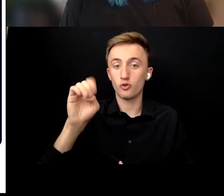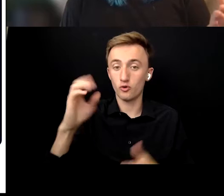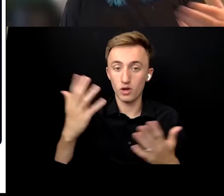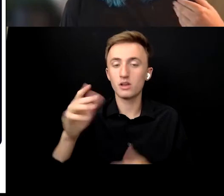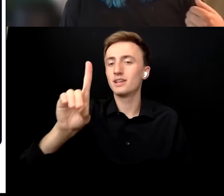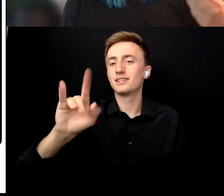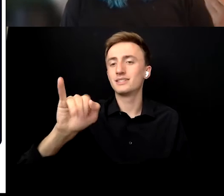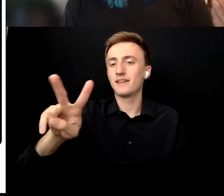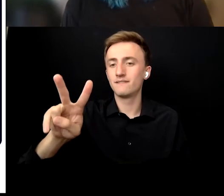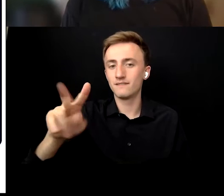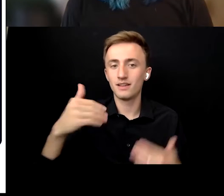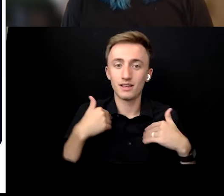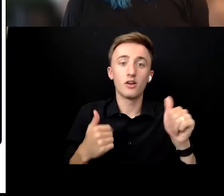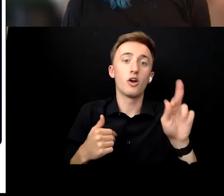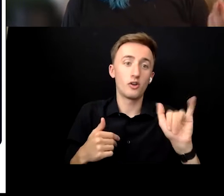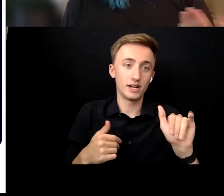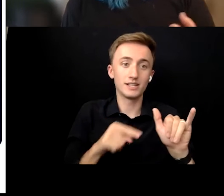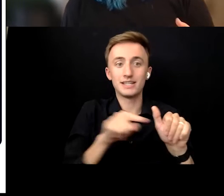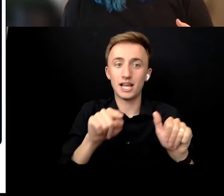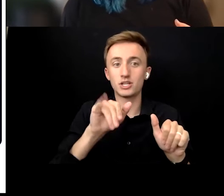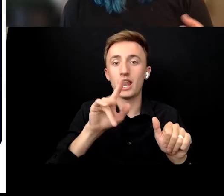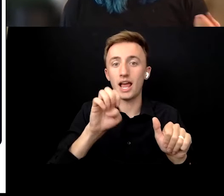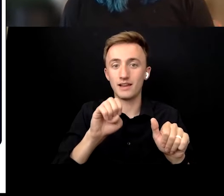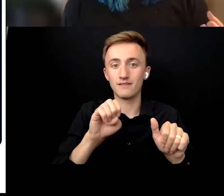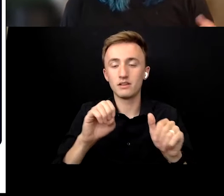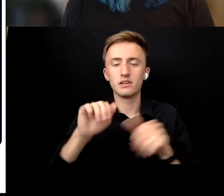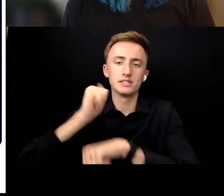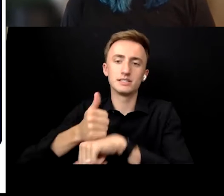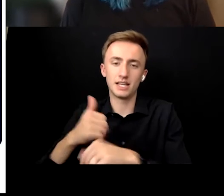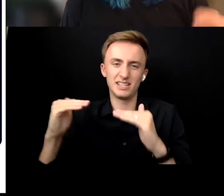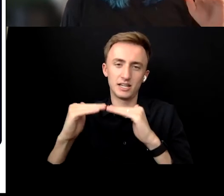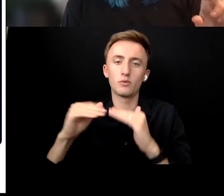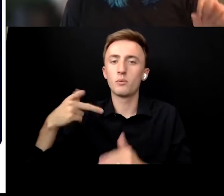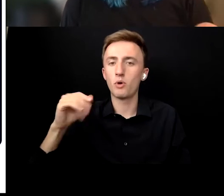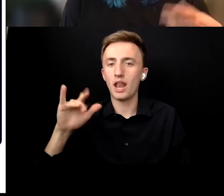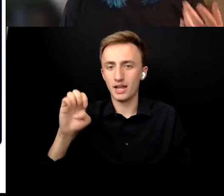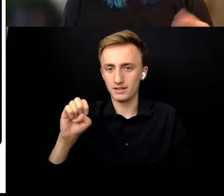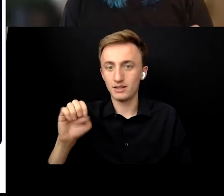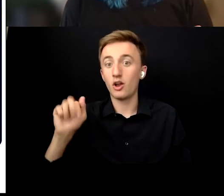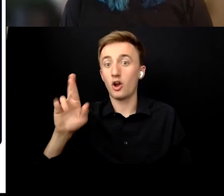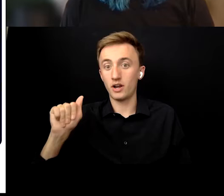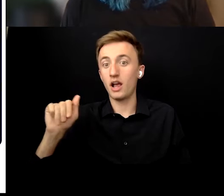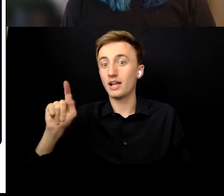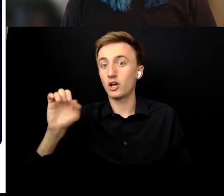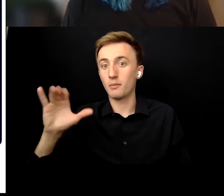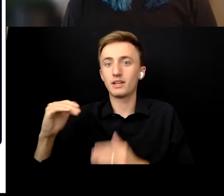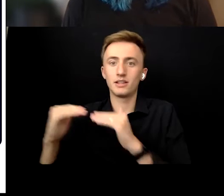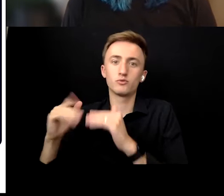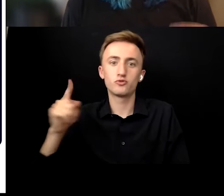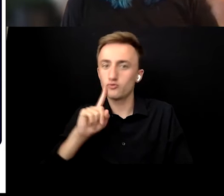has aria-live set to polite and aria-atomic set to true, a div that wraps a paragraph, in this case,